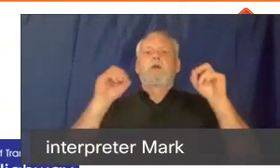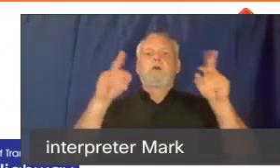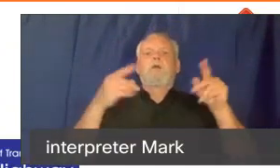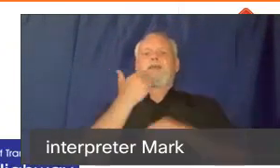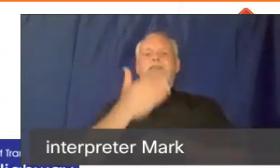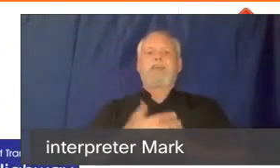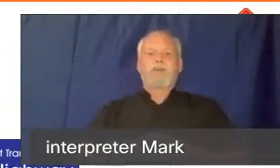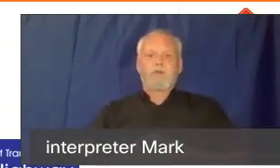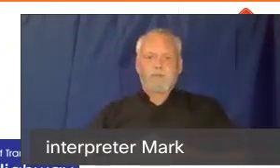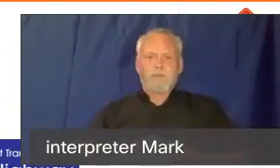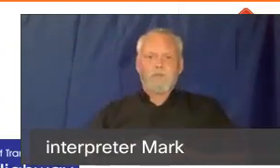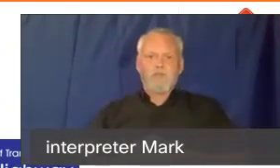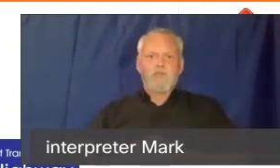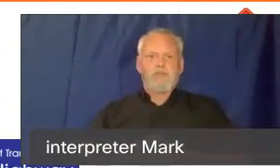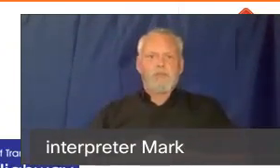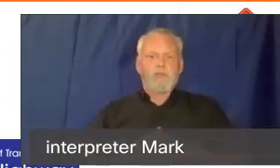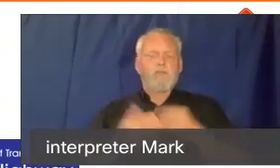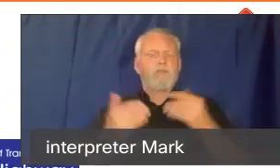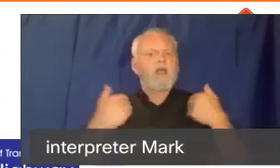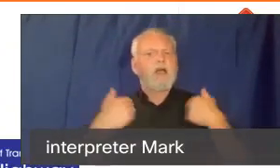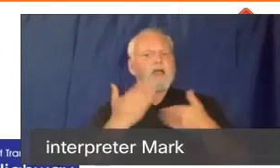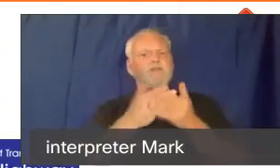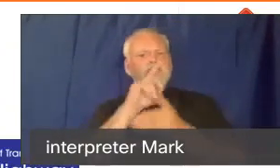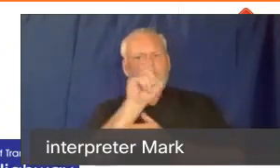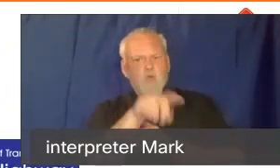I have some question comments, um.